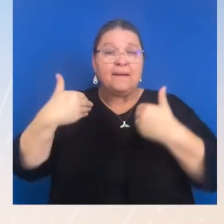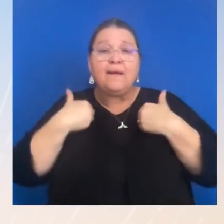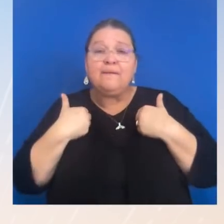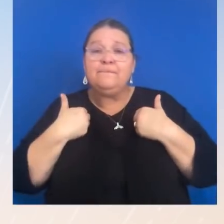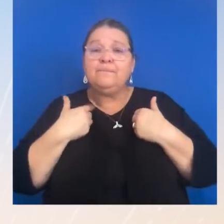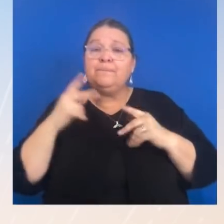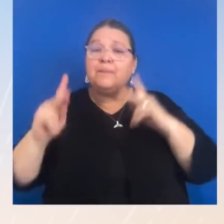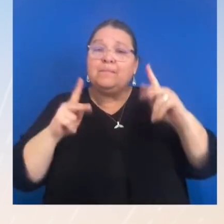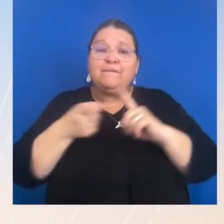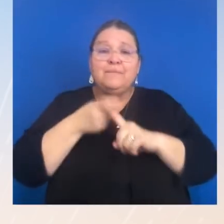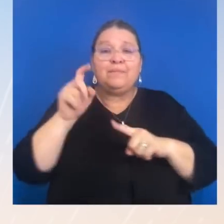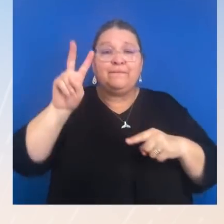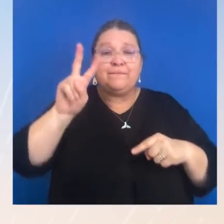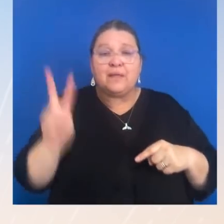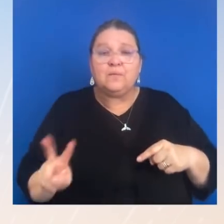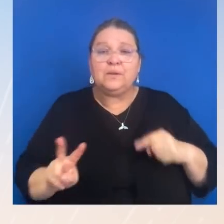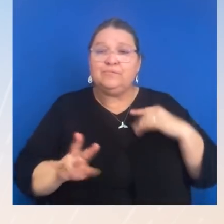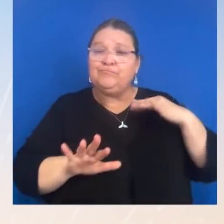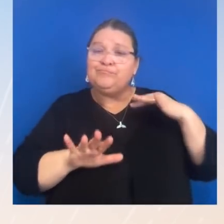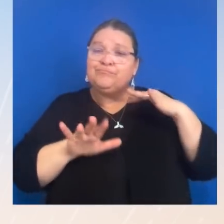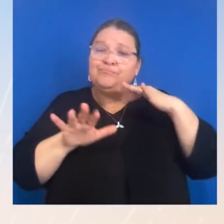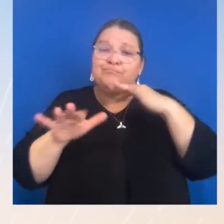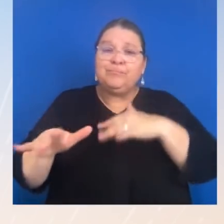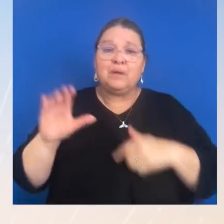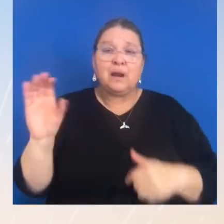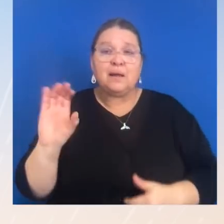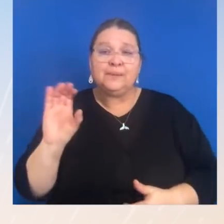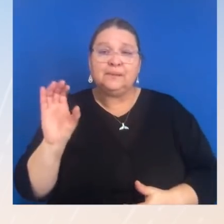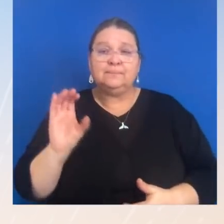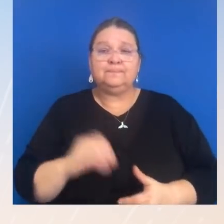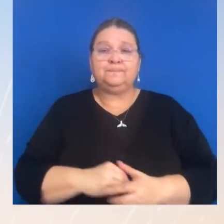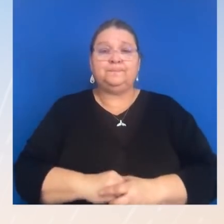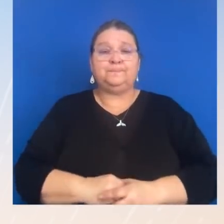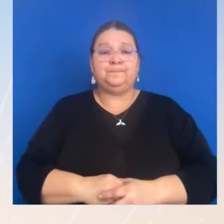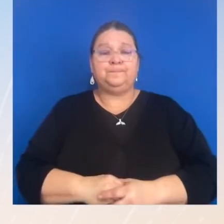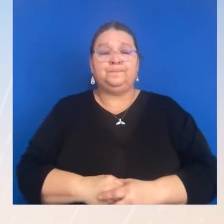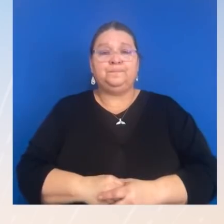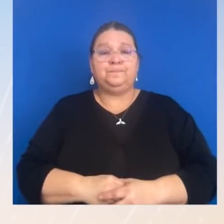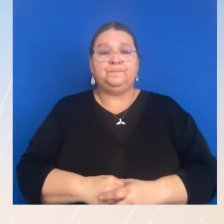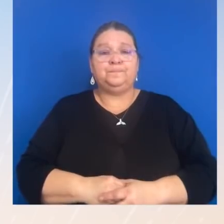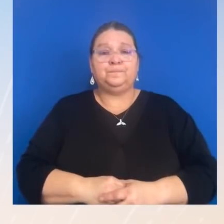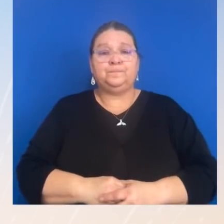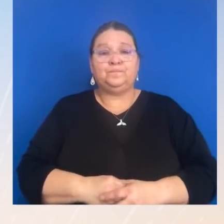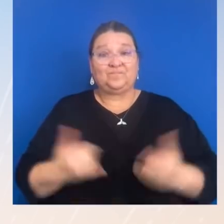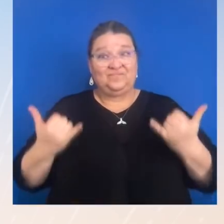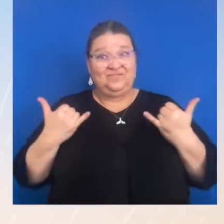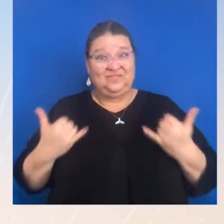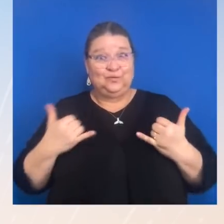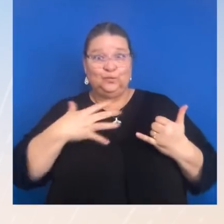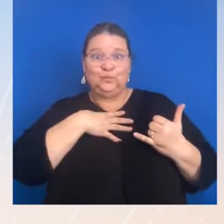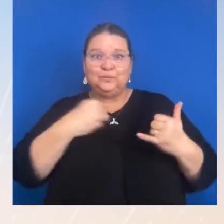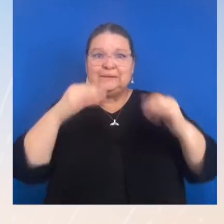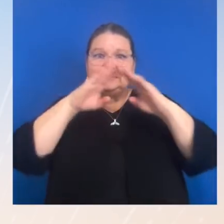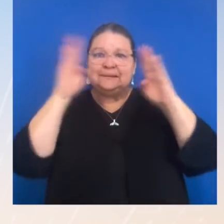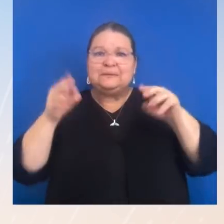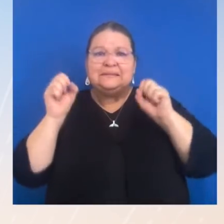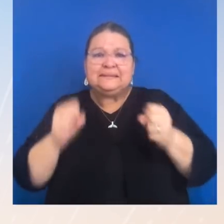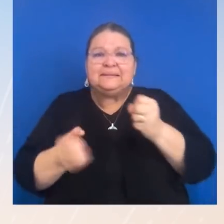a major part of these conversations with Colombia, is the administration prepared to, say, help the refugee crisis that's going on in that country